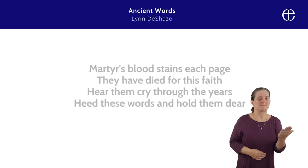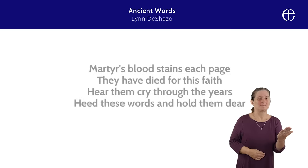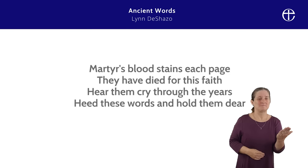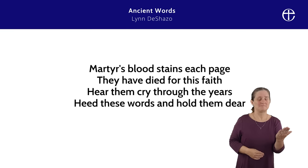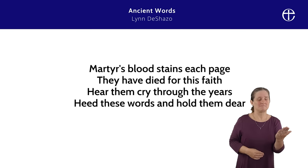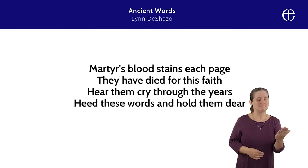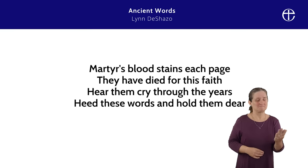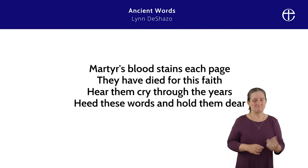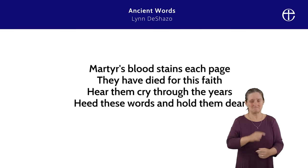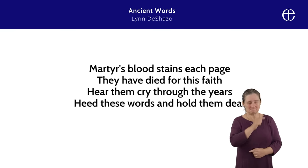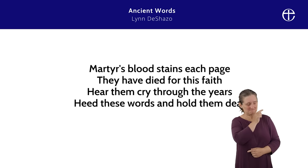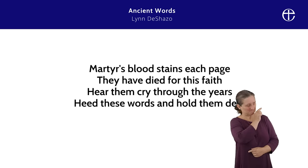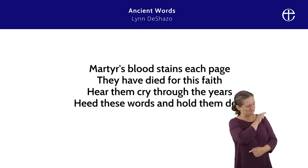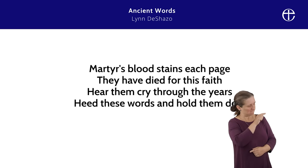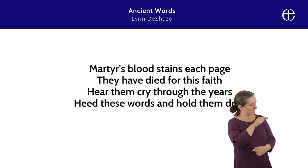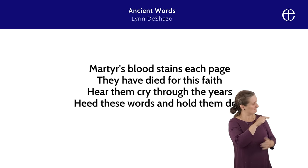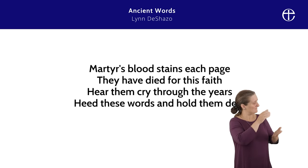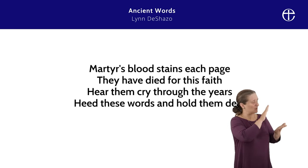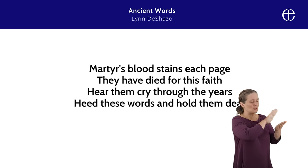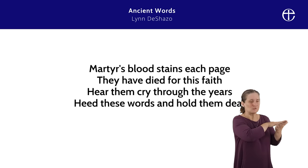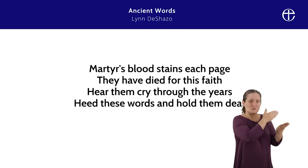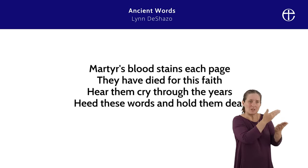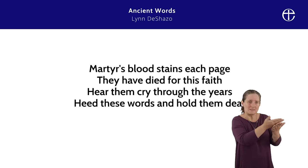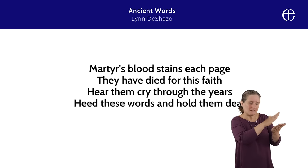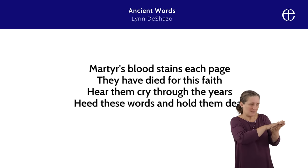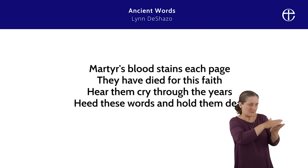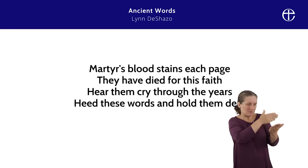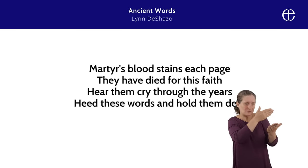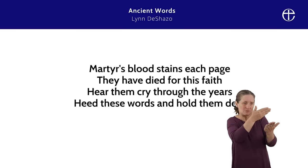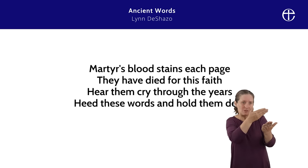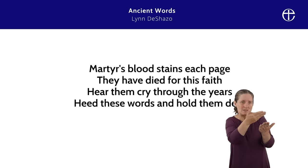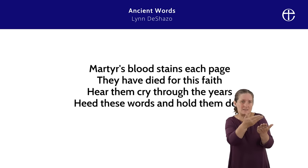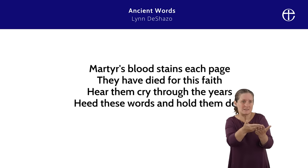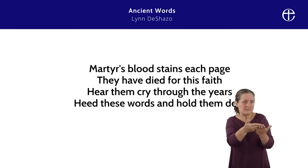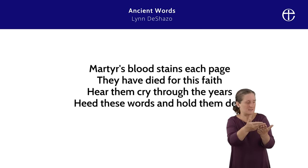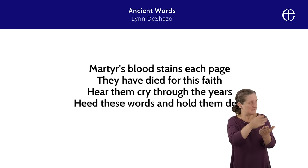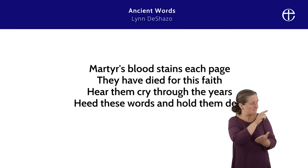Martyr's blood stains each page